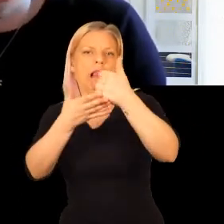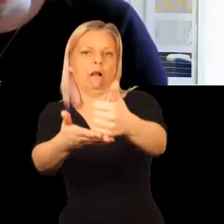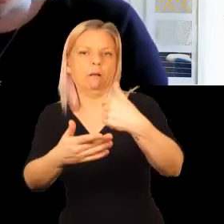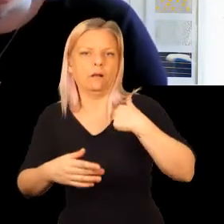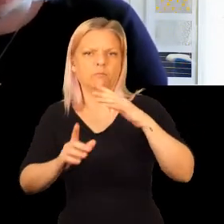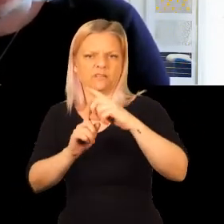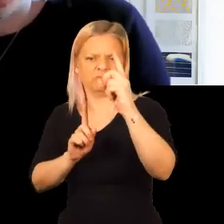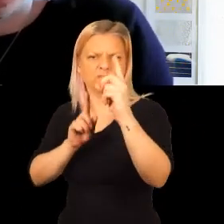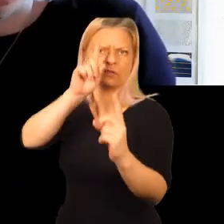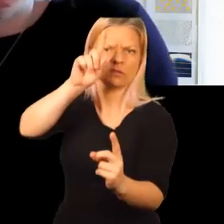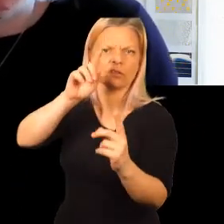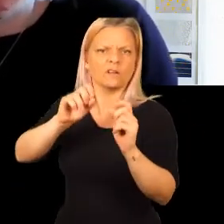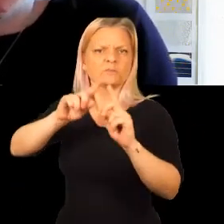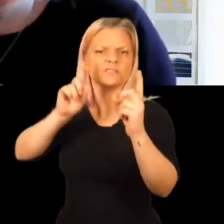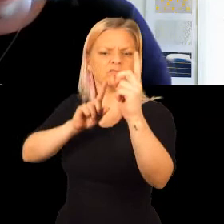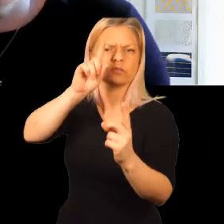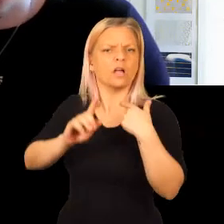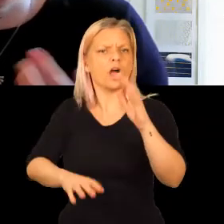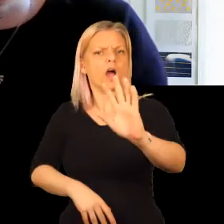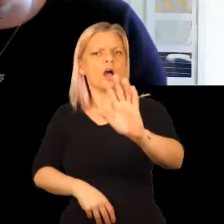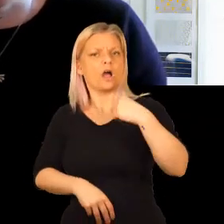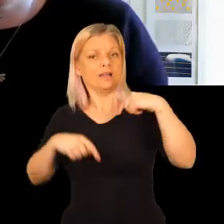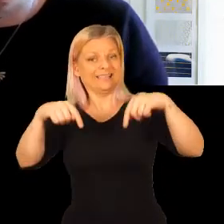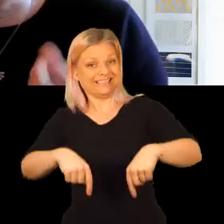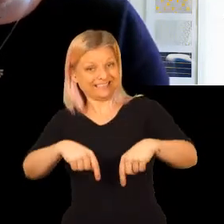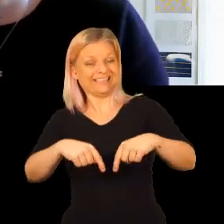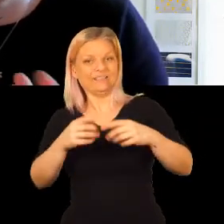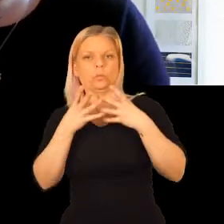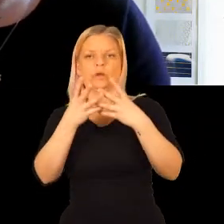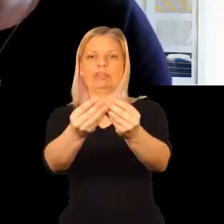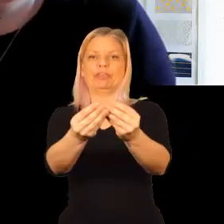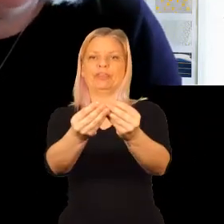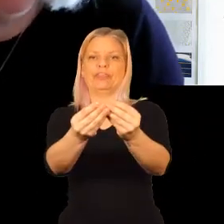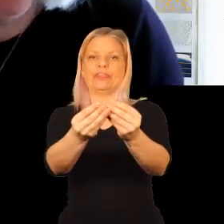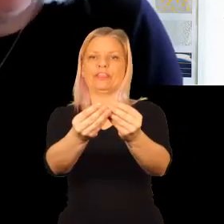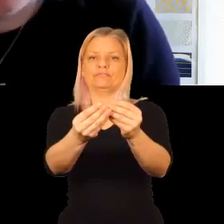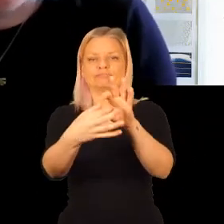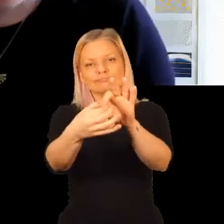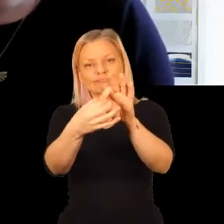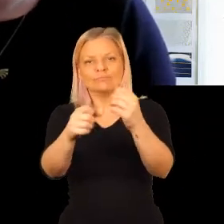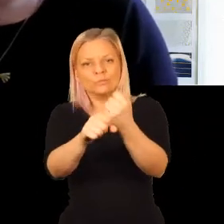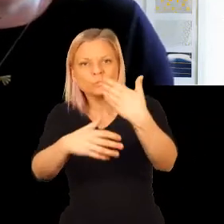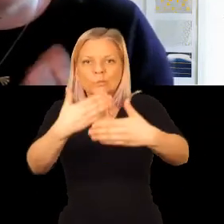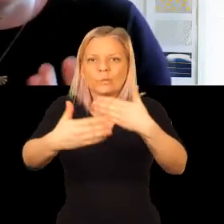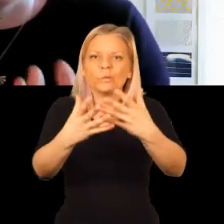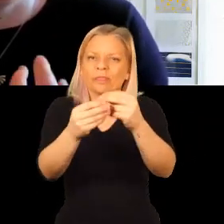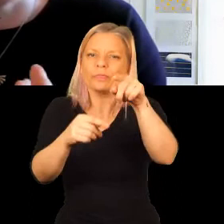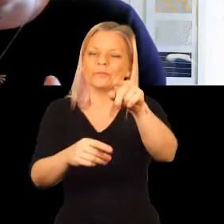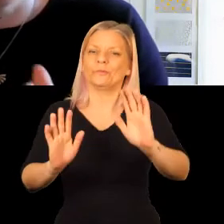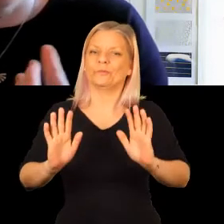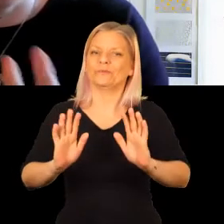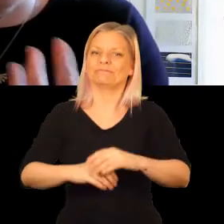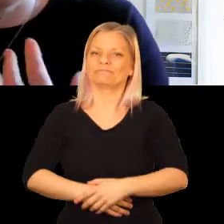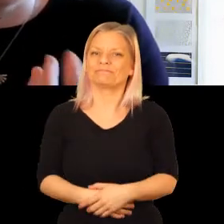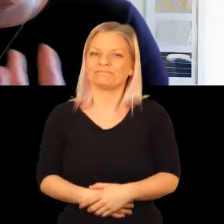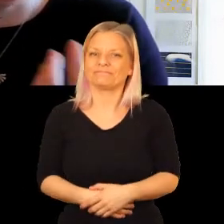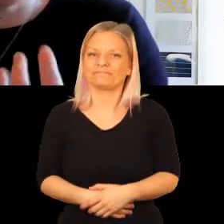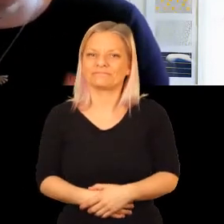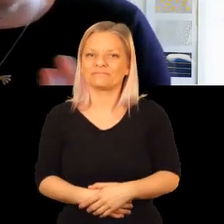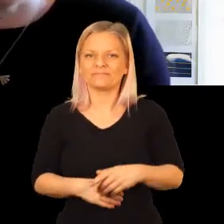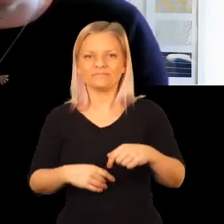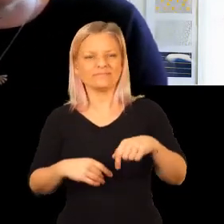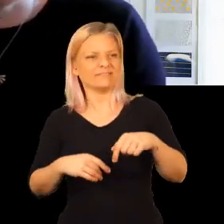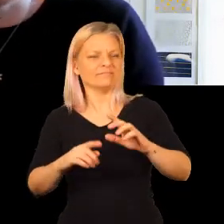to um together it's not just about i'm here to help you or um the power dynamic in a way is a bit